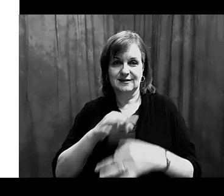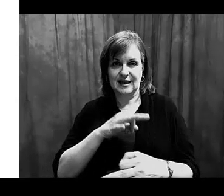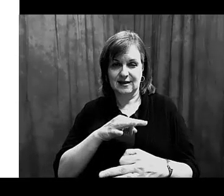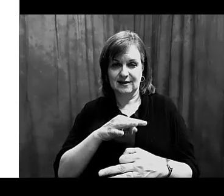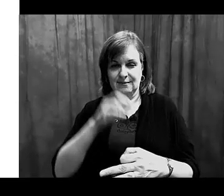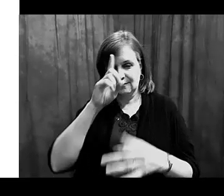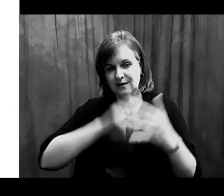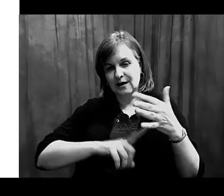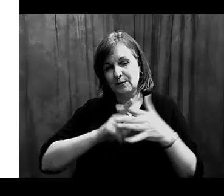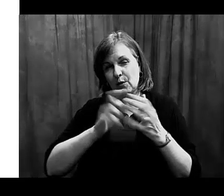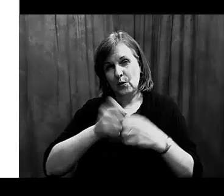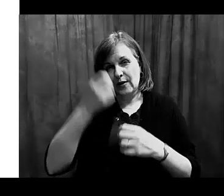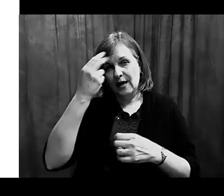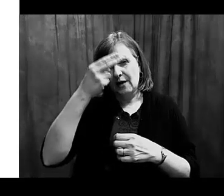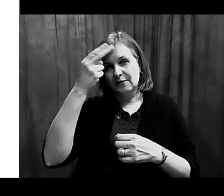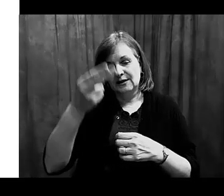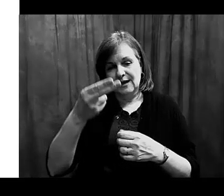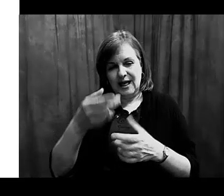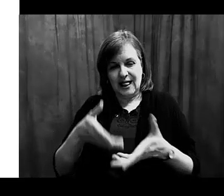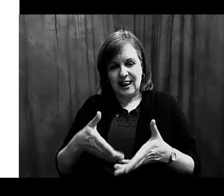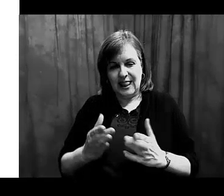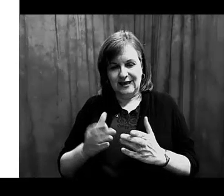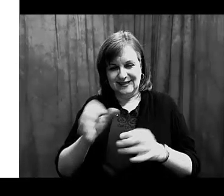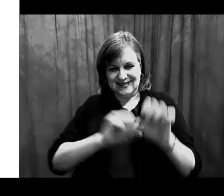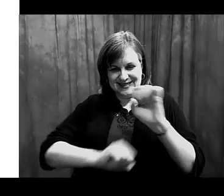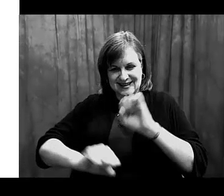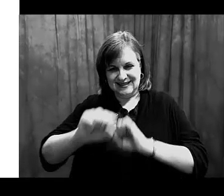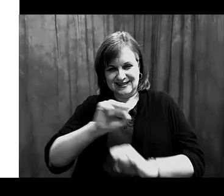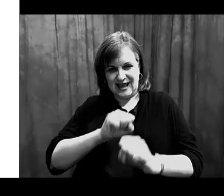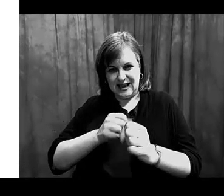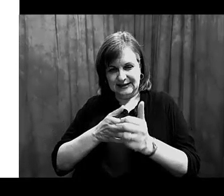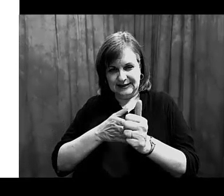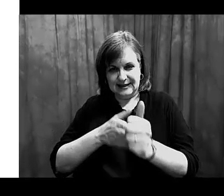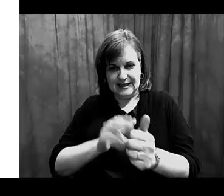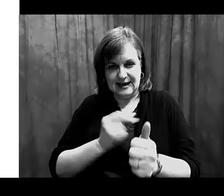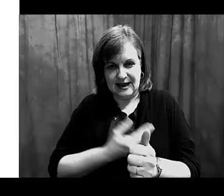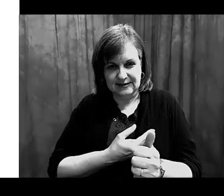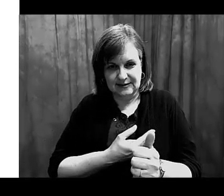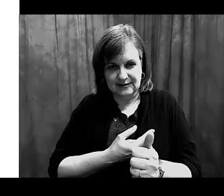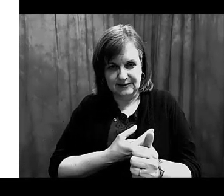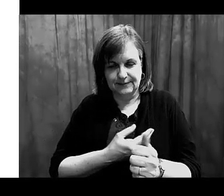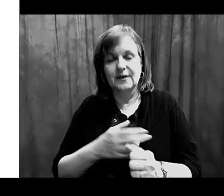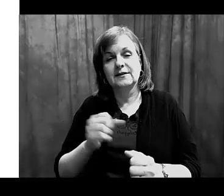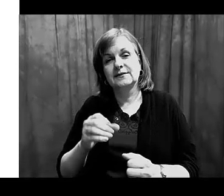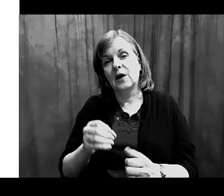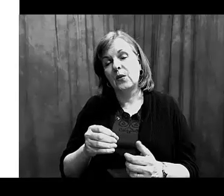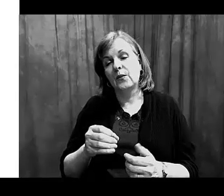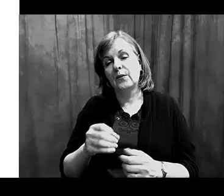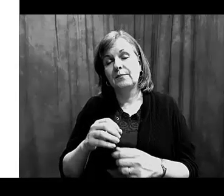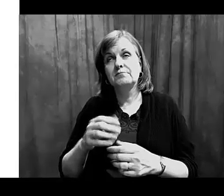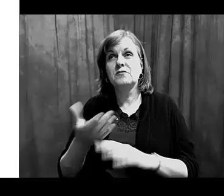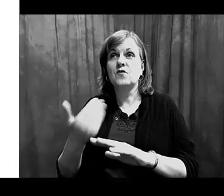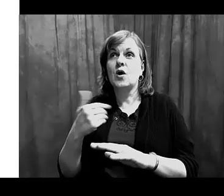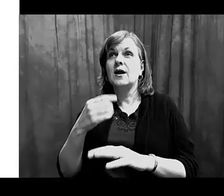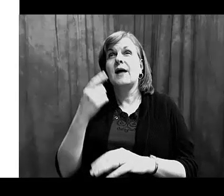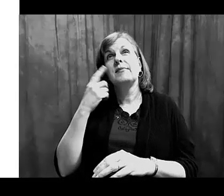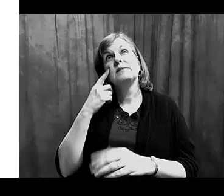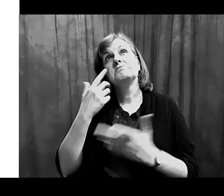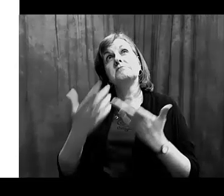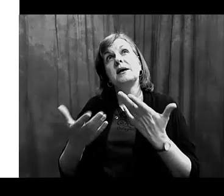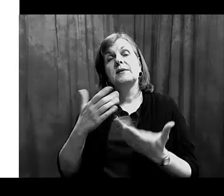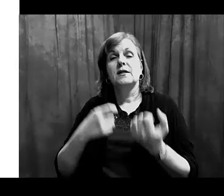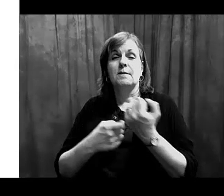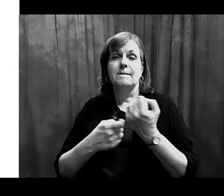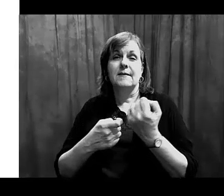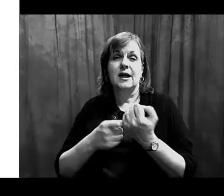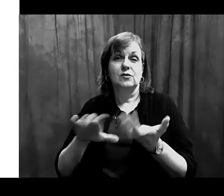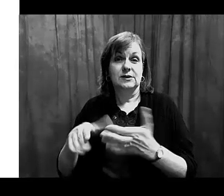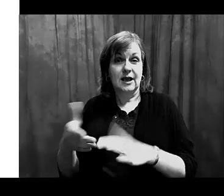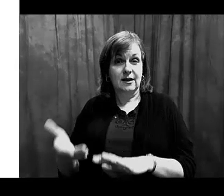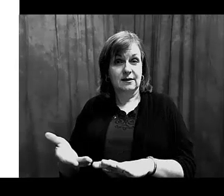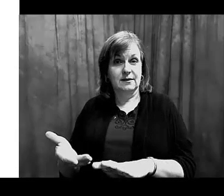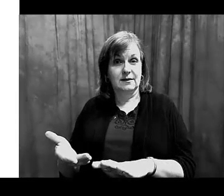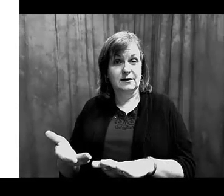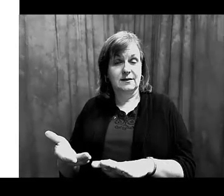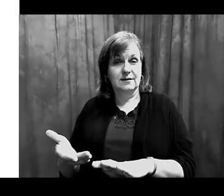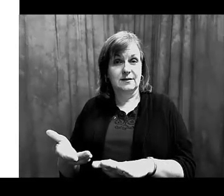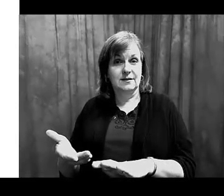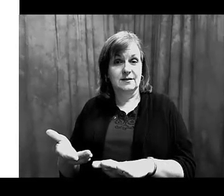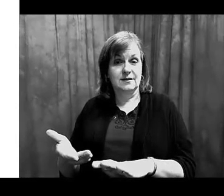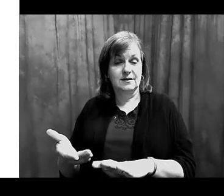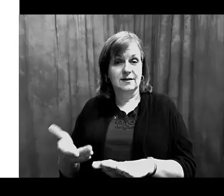We want to kind of let the science lead us -- not us lead the science. So when I said-- "Alright maybe my battery is dead"